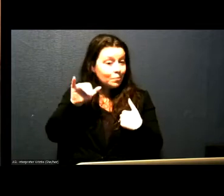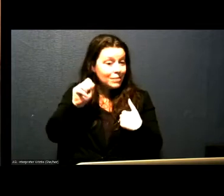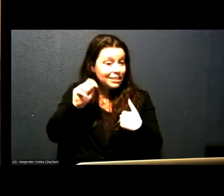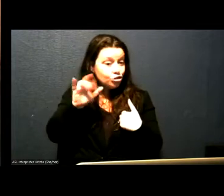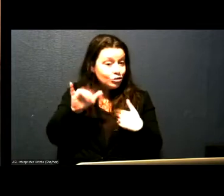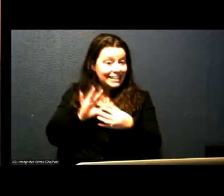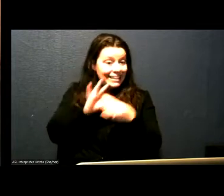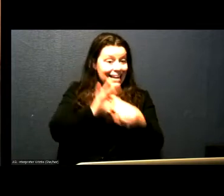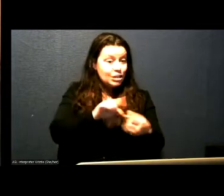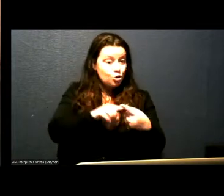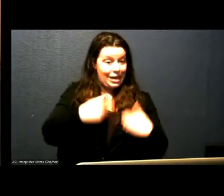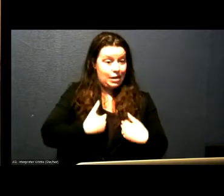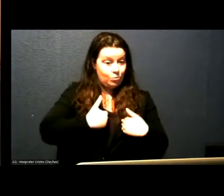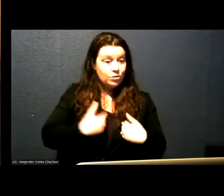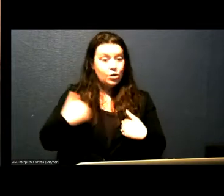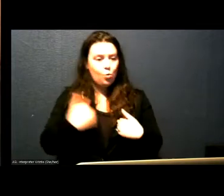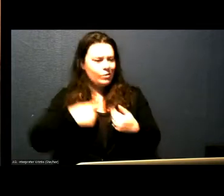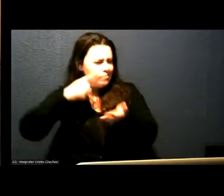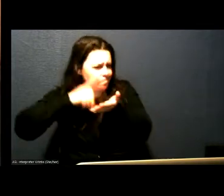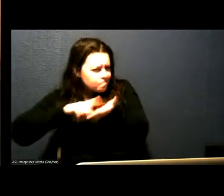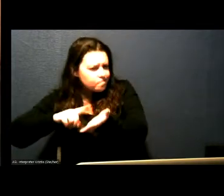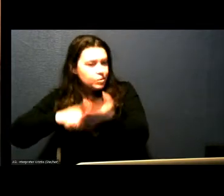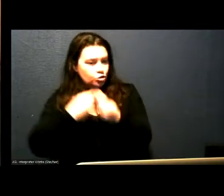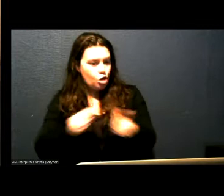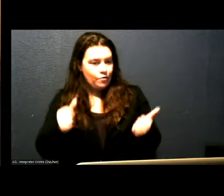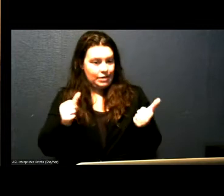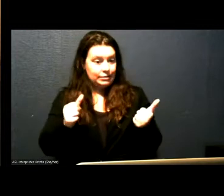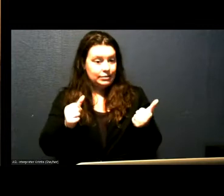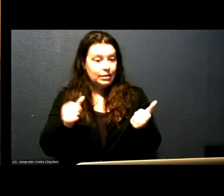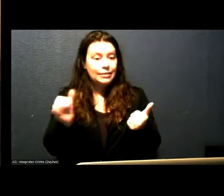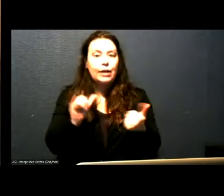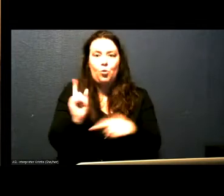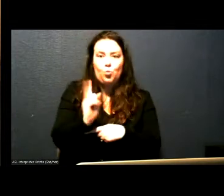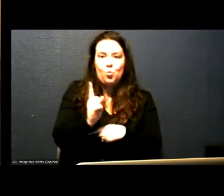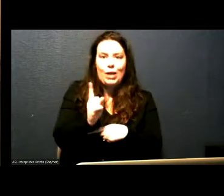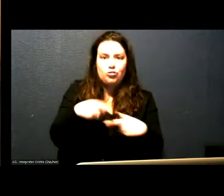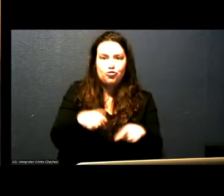Where do they nest? Where do they spend the winter? And then we use the information that we learned to